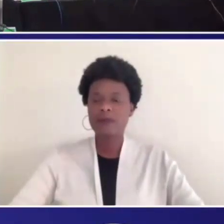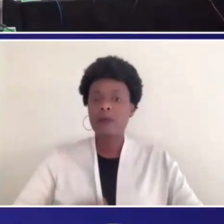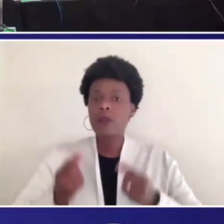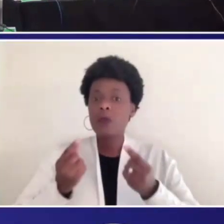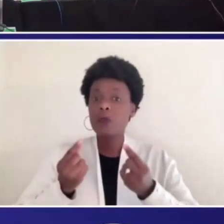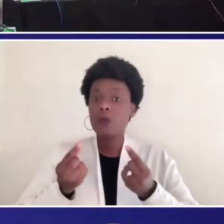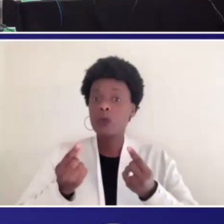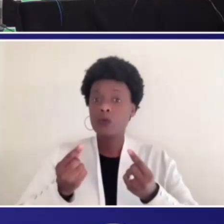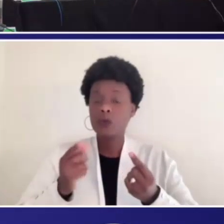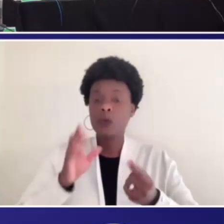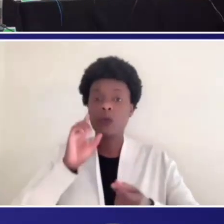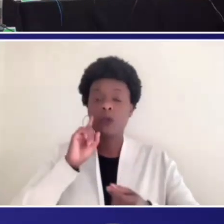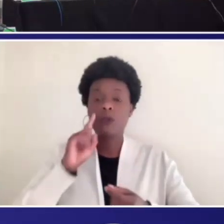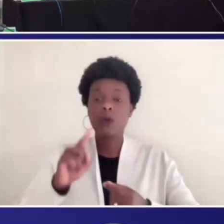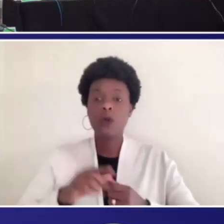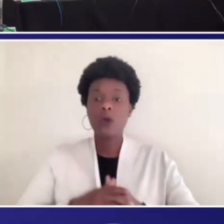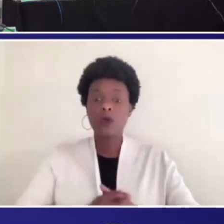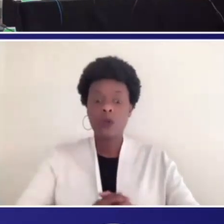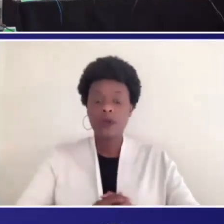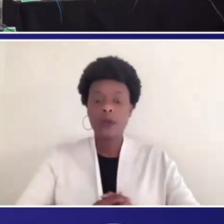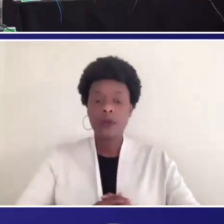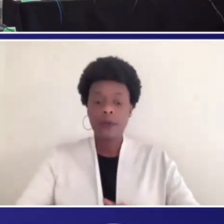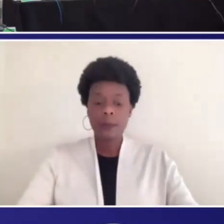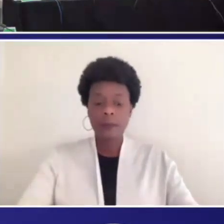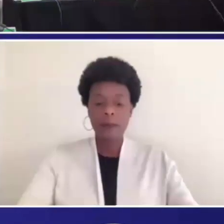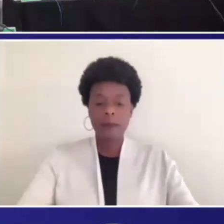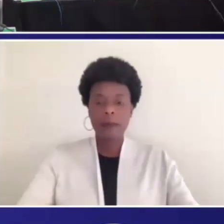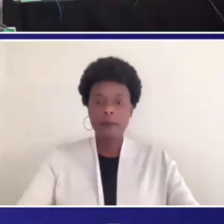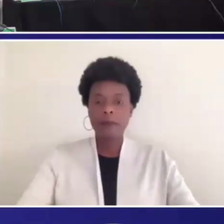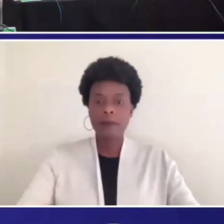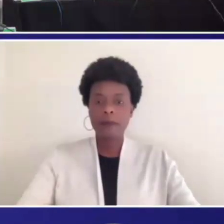purposes of the Repayment Assistance Plan